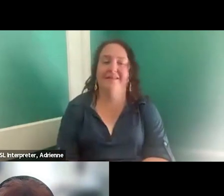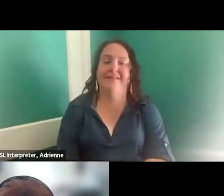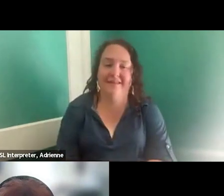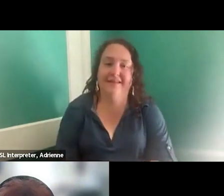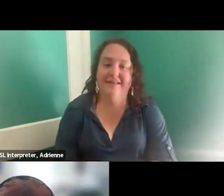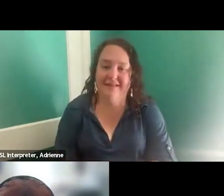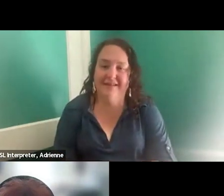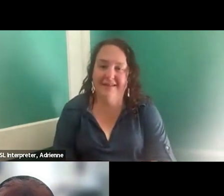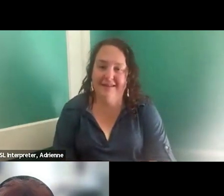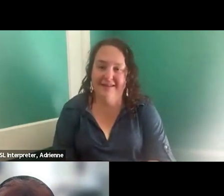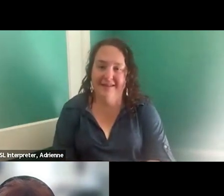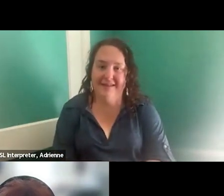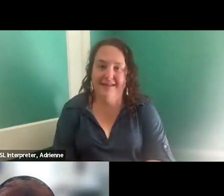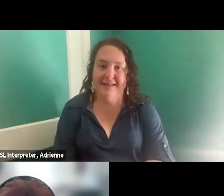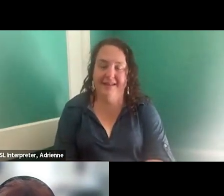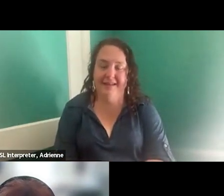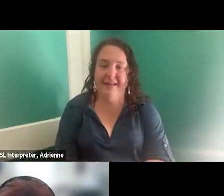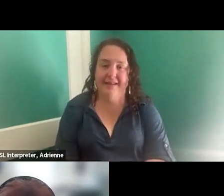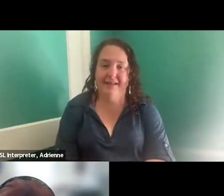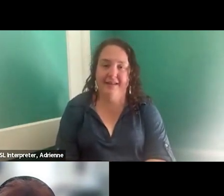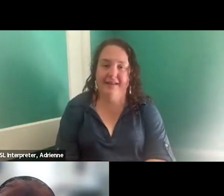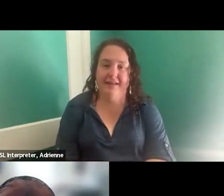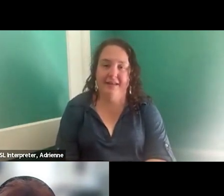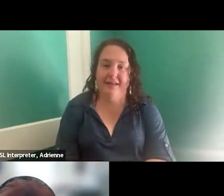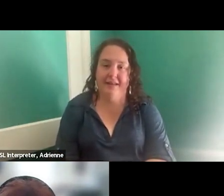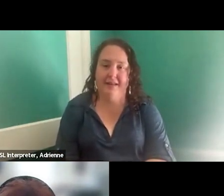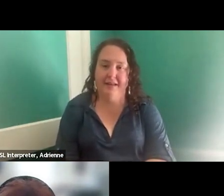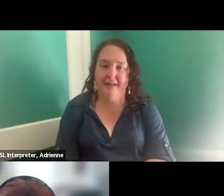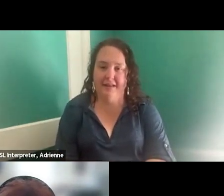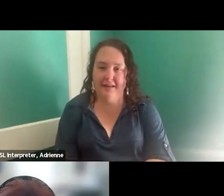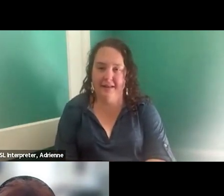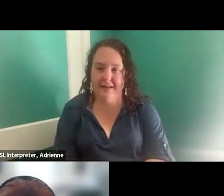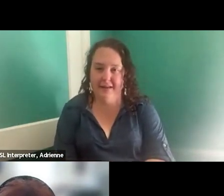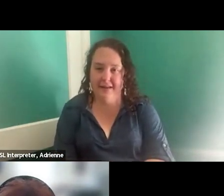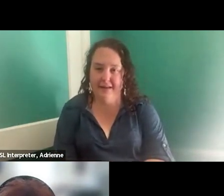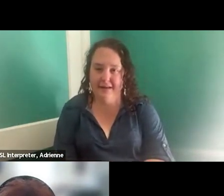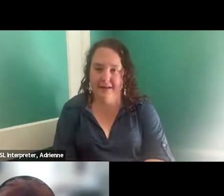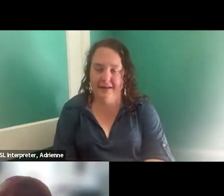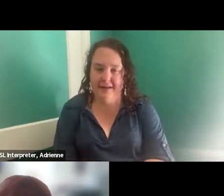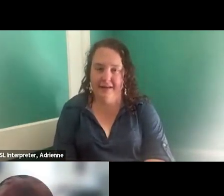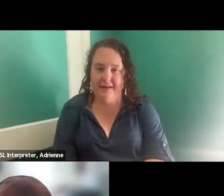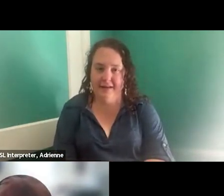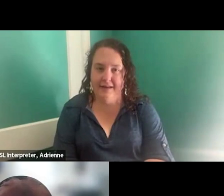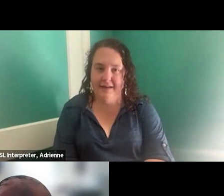The goal is to understand the box.